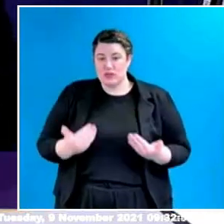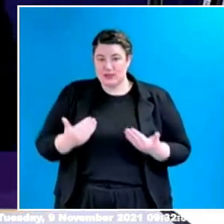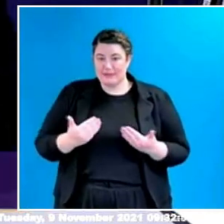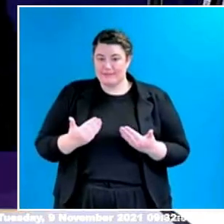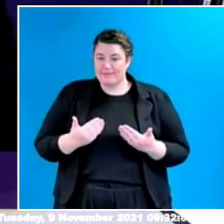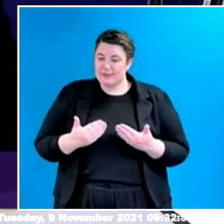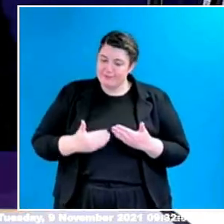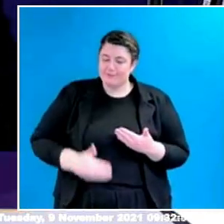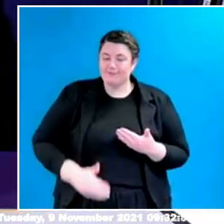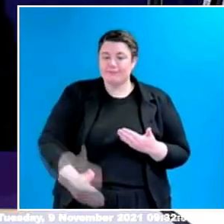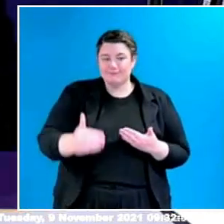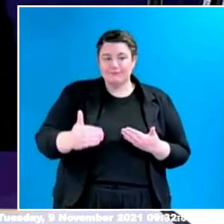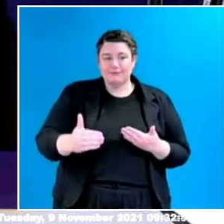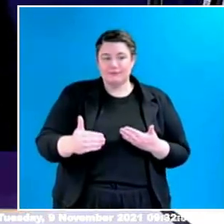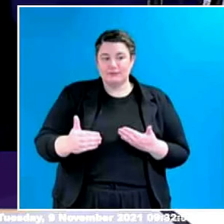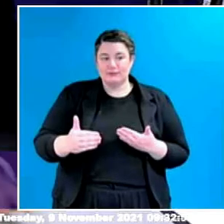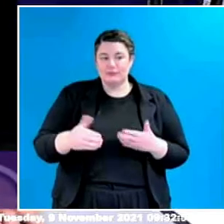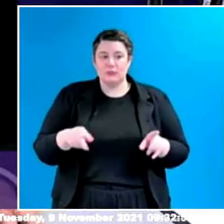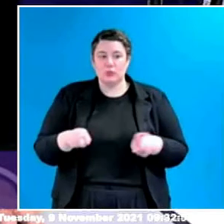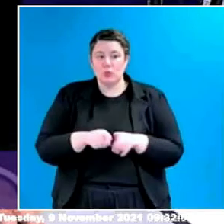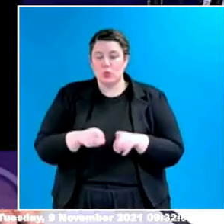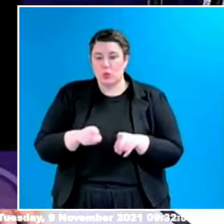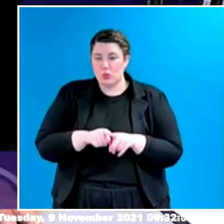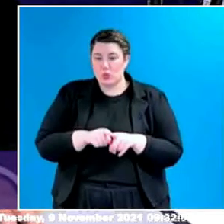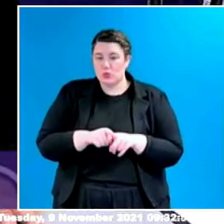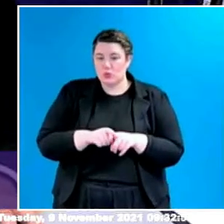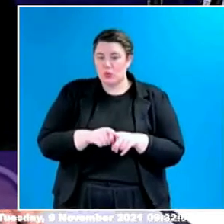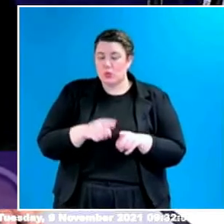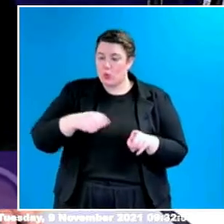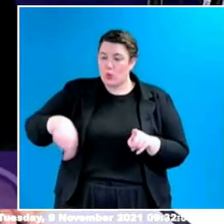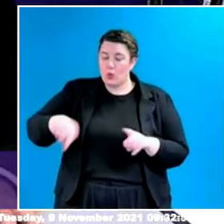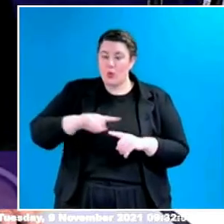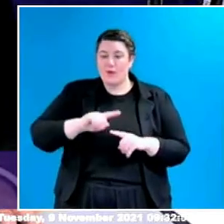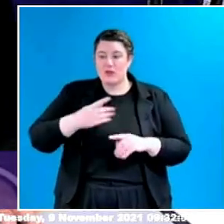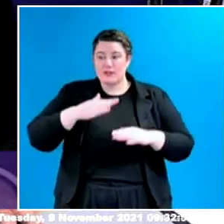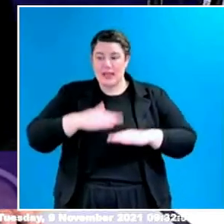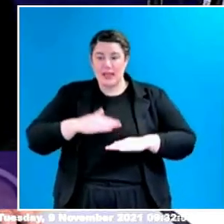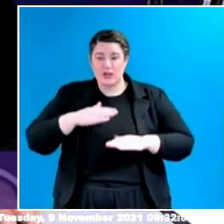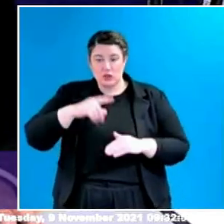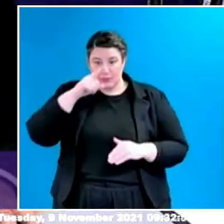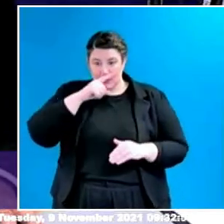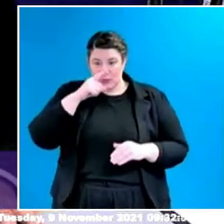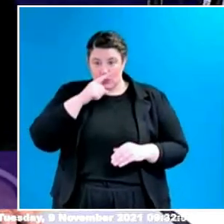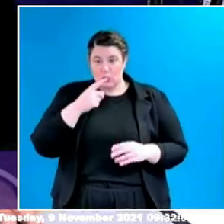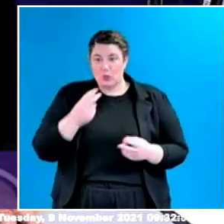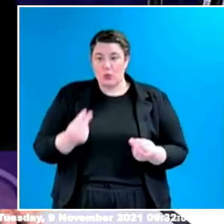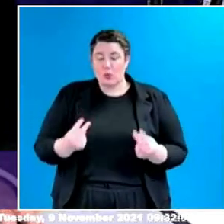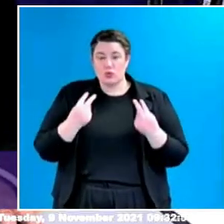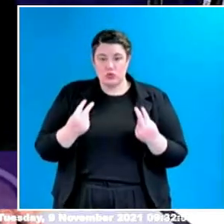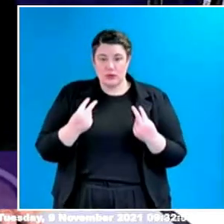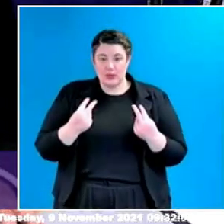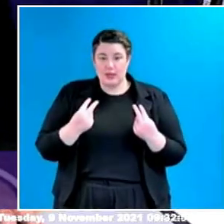I also pay our respects to all First Nations people who are following this hearing.